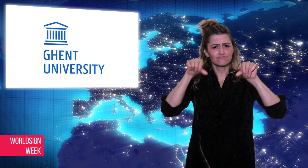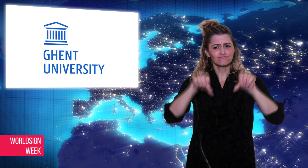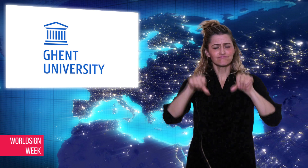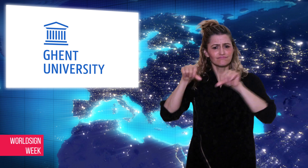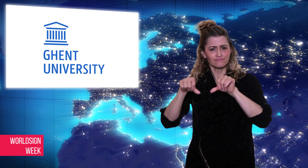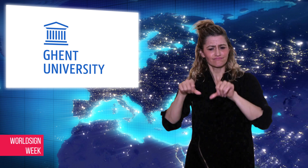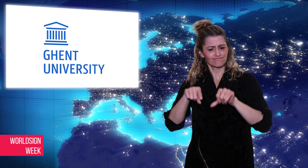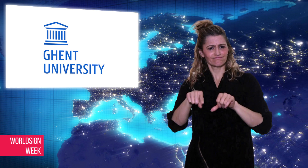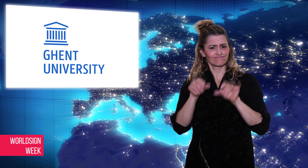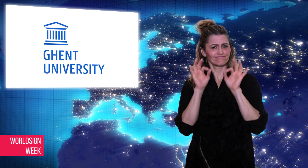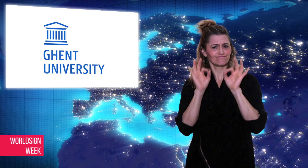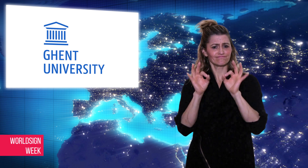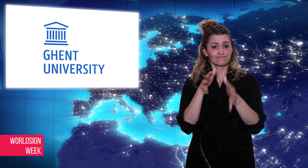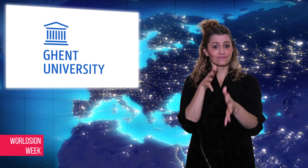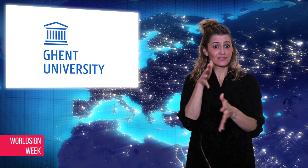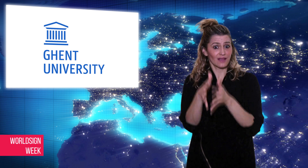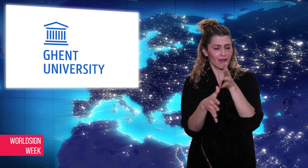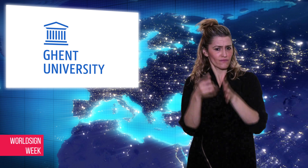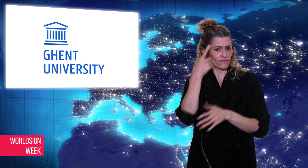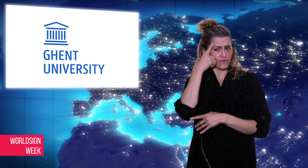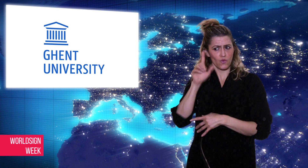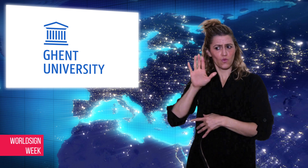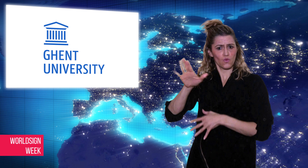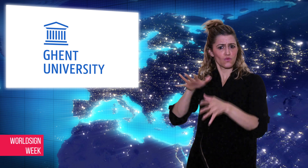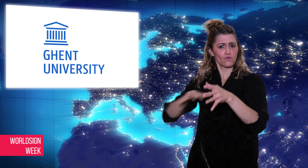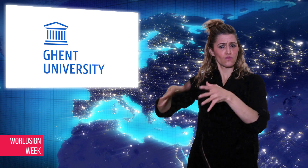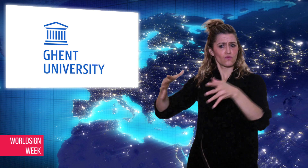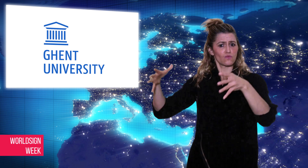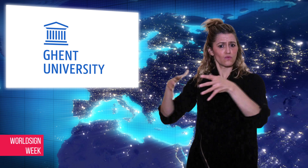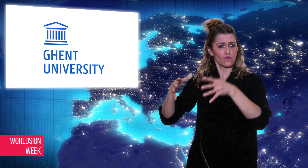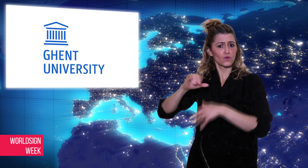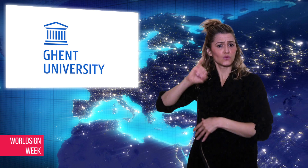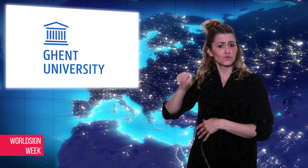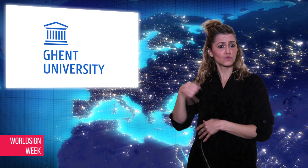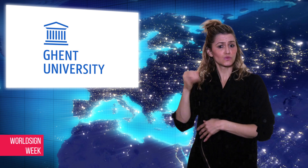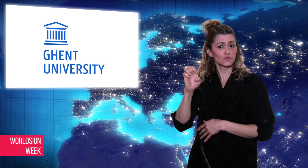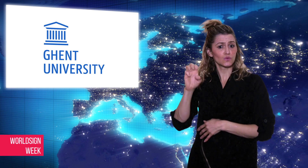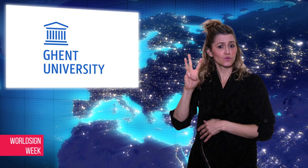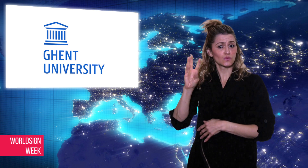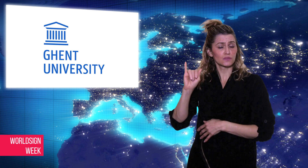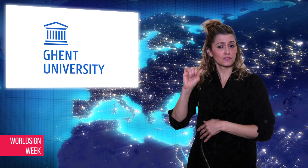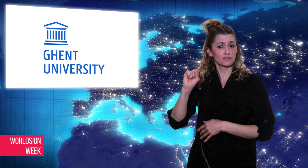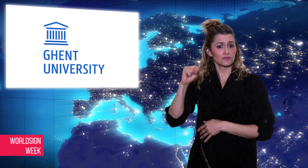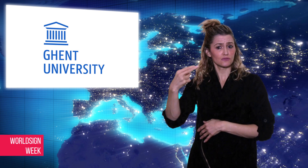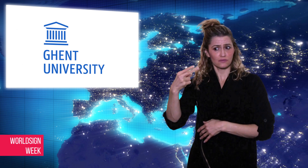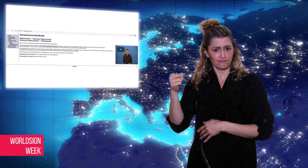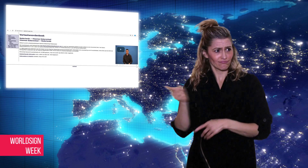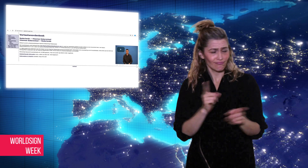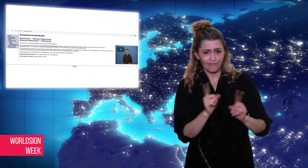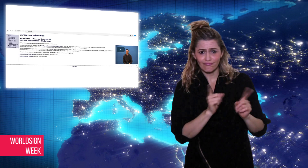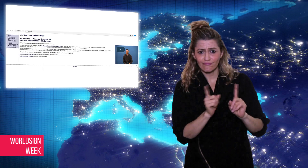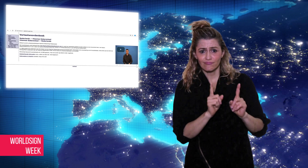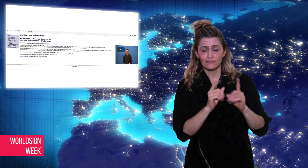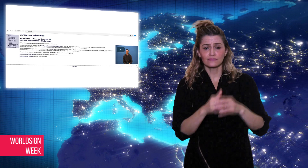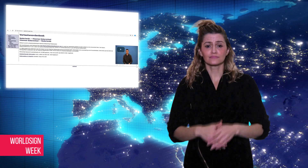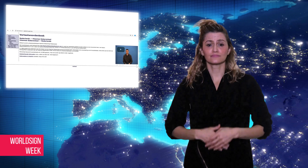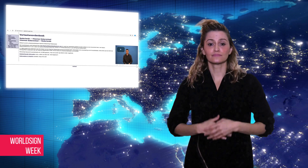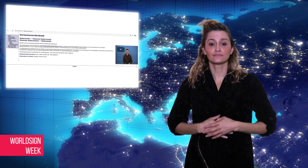word “Jewish”. The university runs an online Flemish Sign